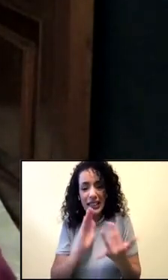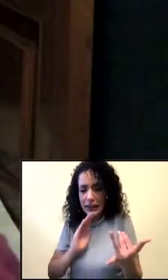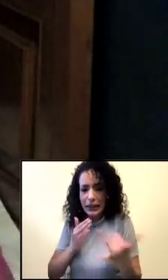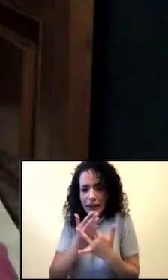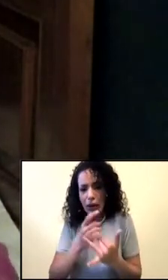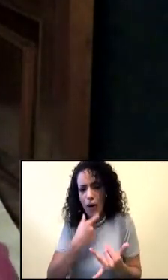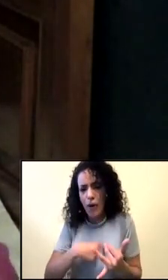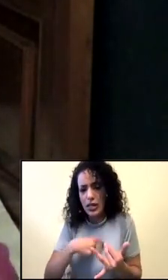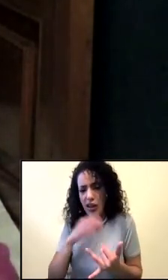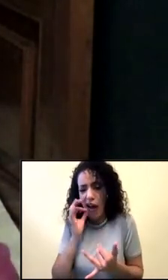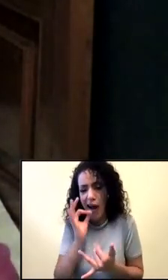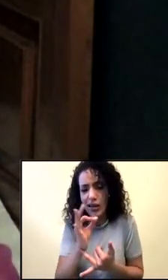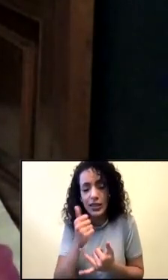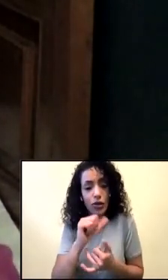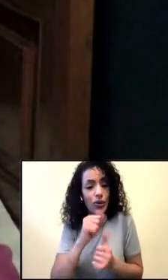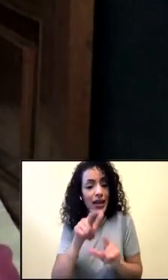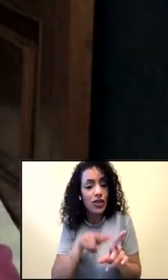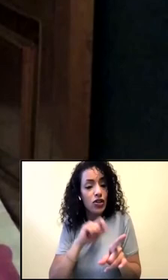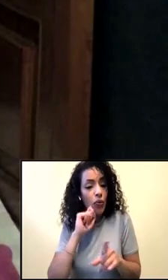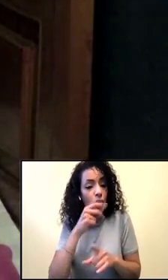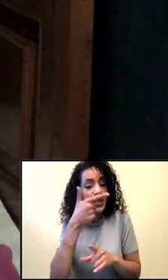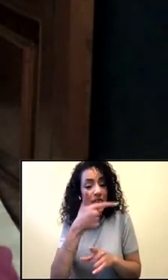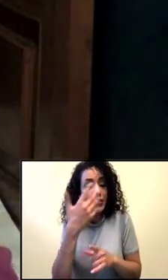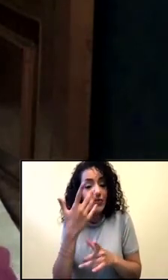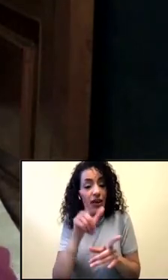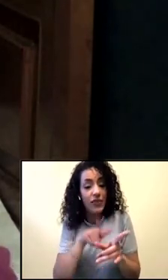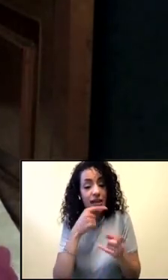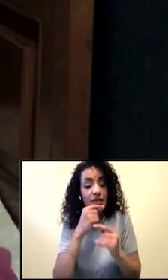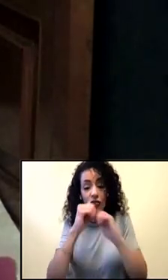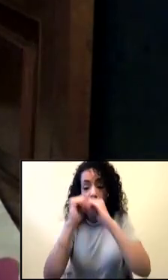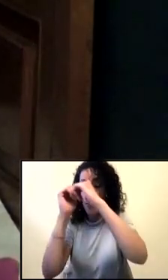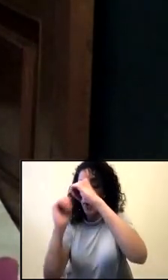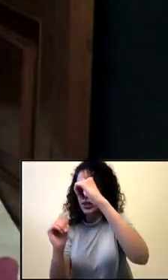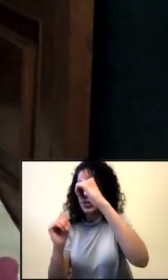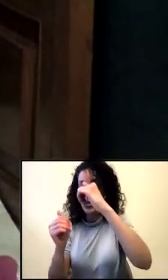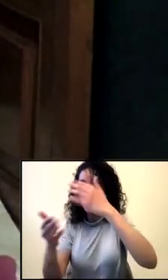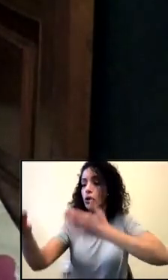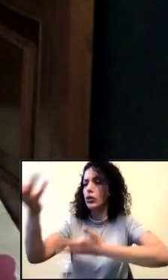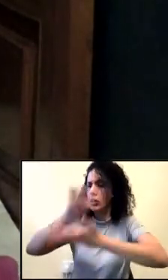next year will be 75 years of partition. Tell me what happened to you. What did you see? How did